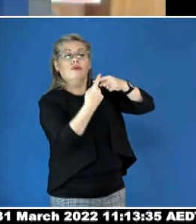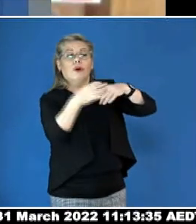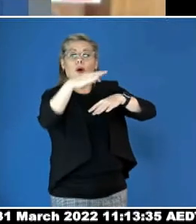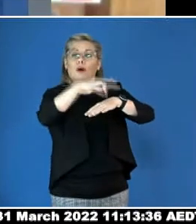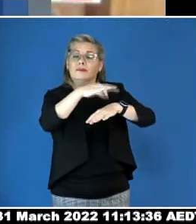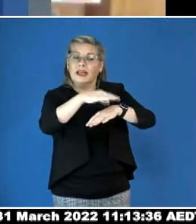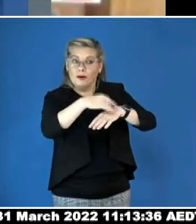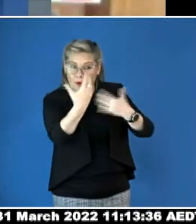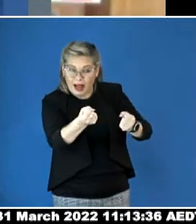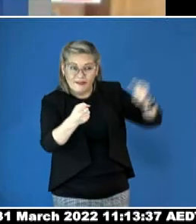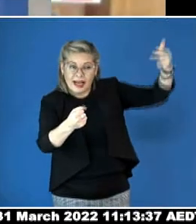basically get to where it was happening.